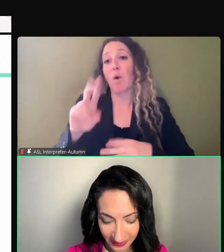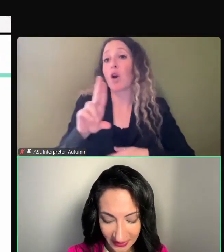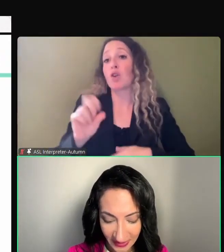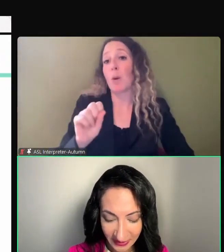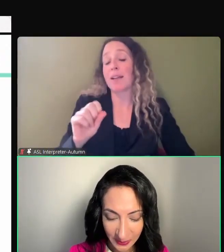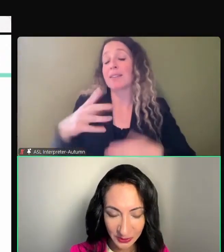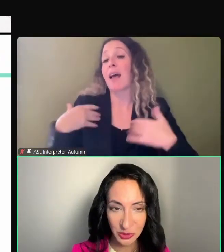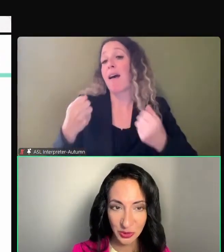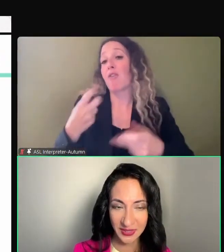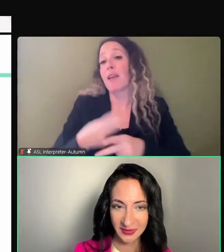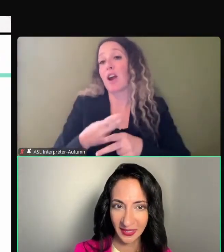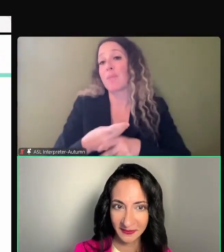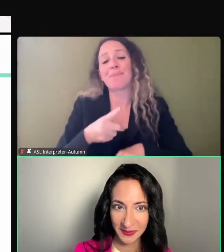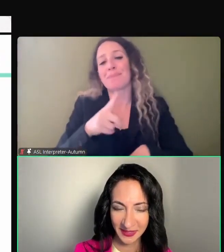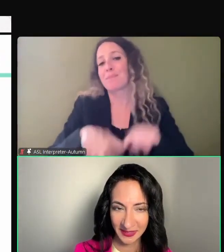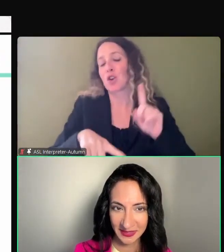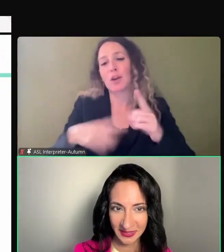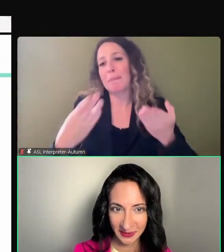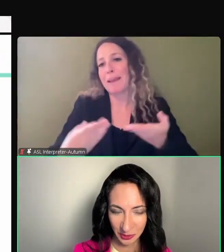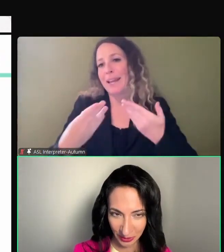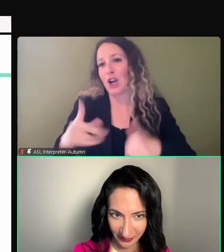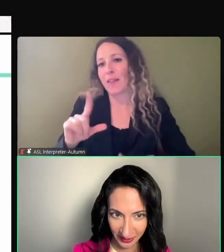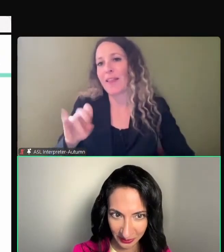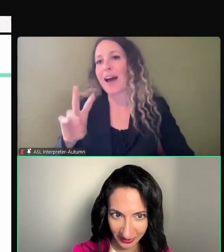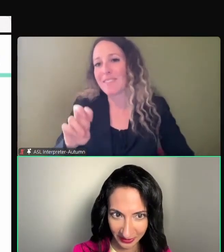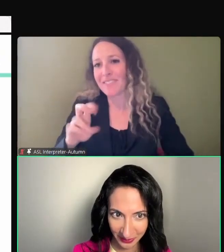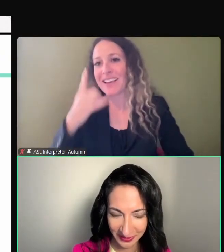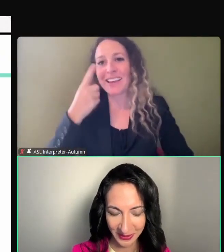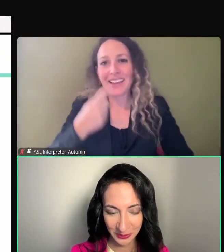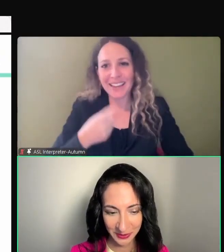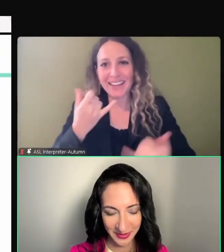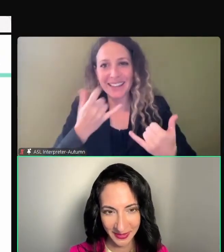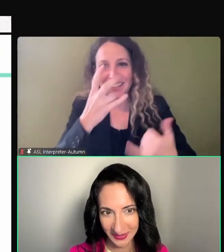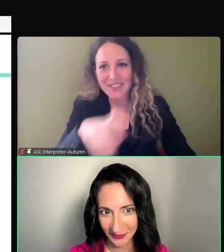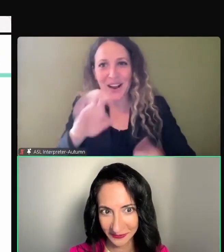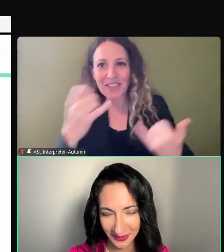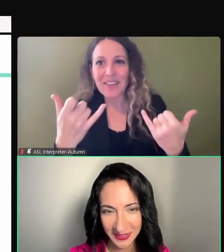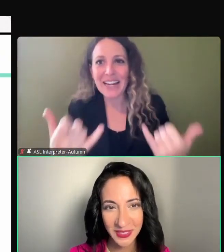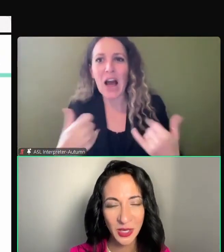care. He's unable to join us today because he is traveling right now, I think he's in-flight.